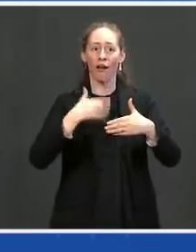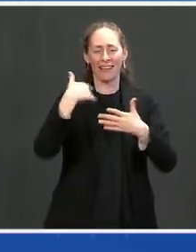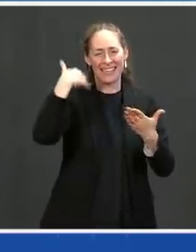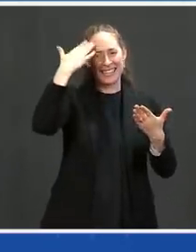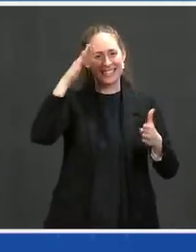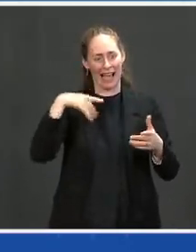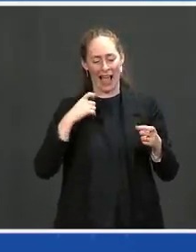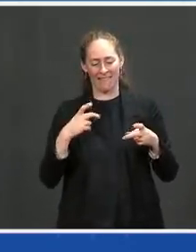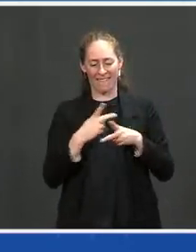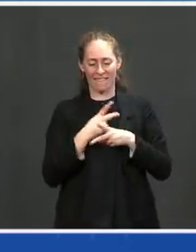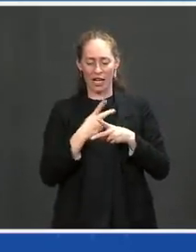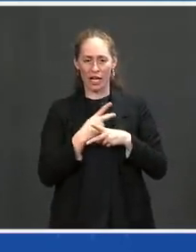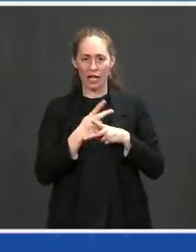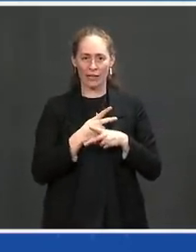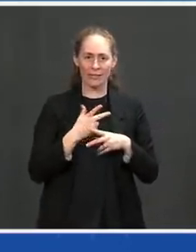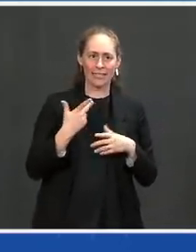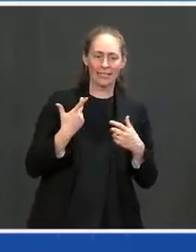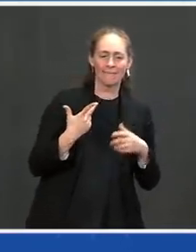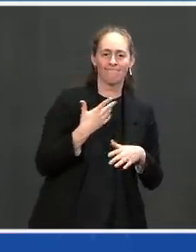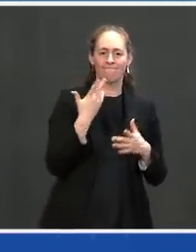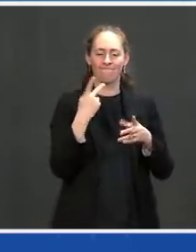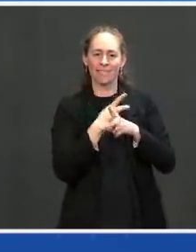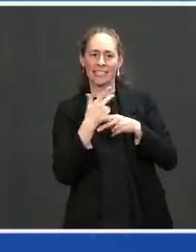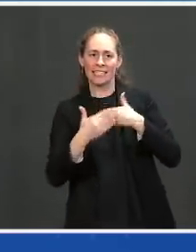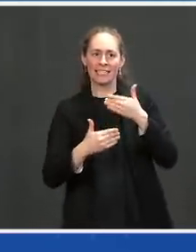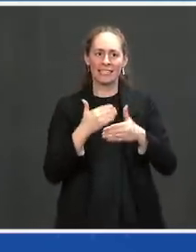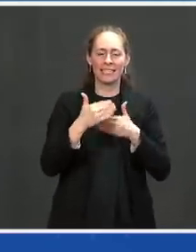at a sitting hand-hewn table in Guatemala --